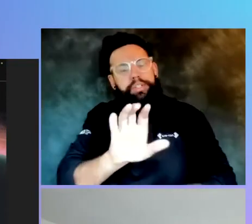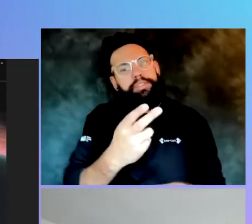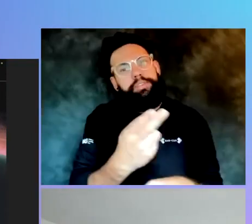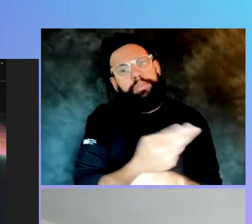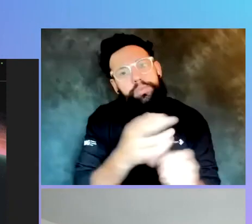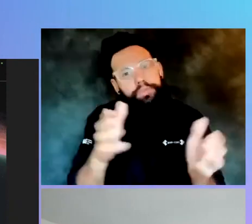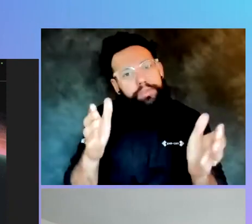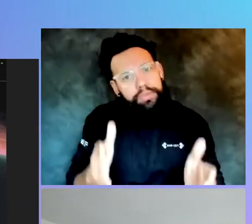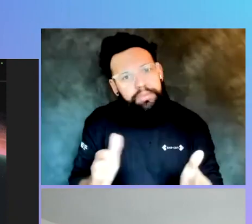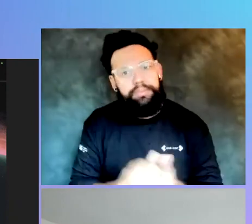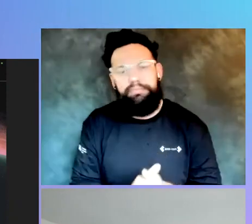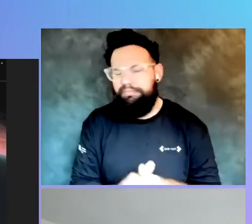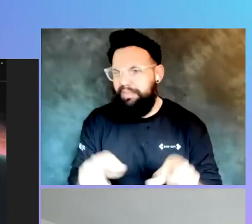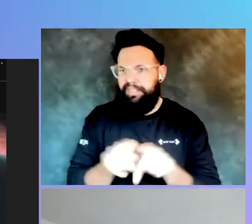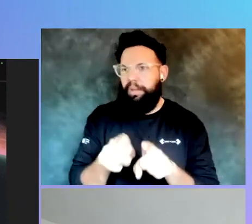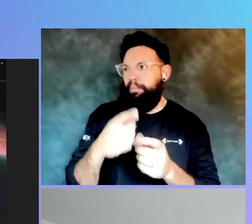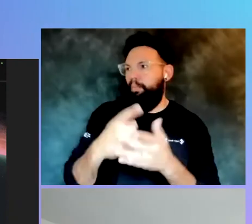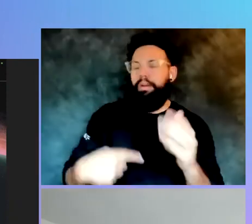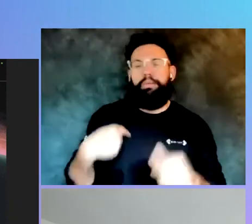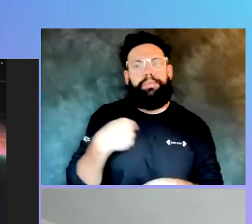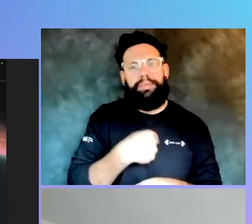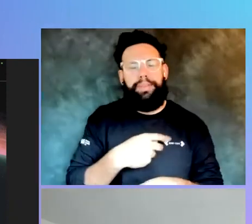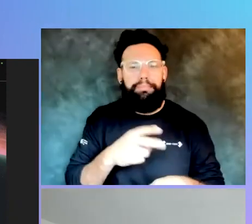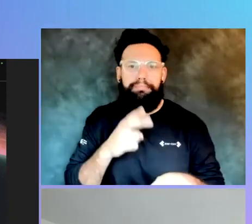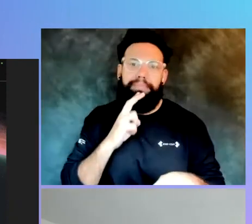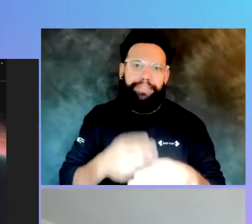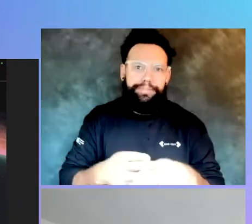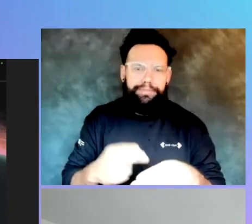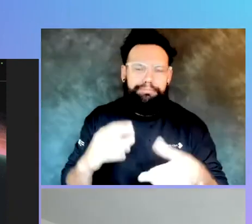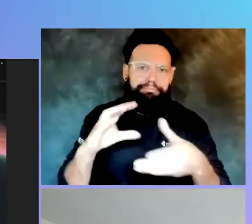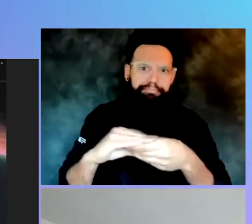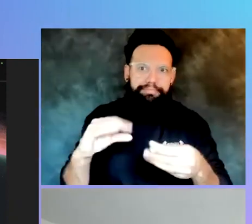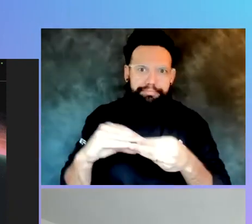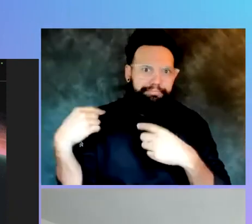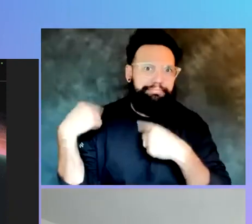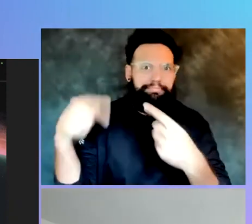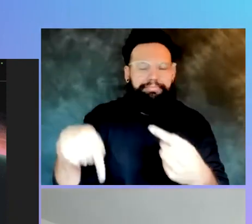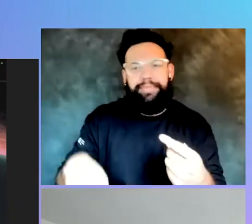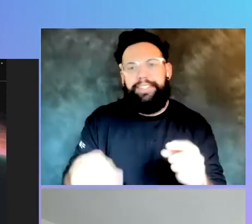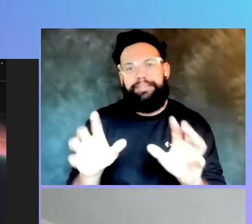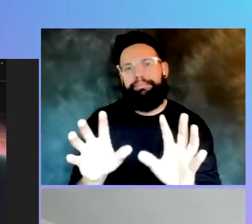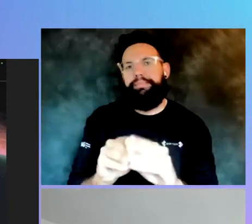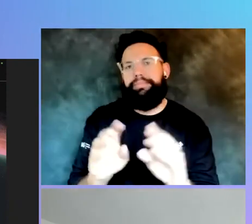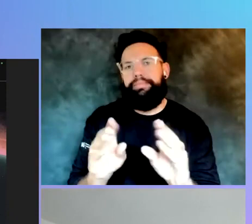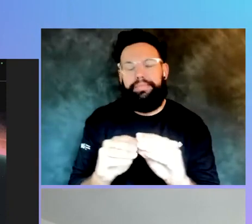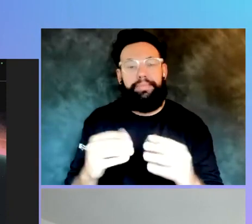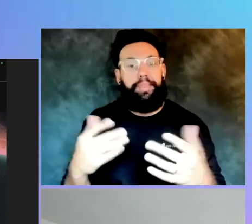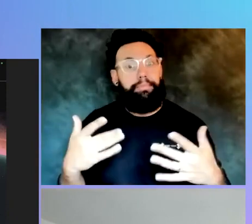Right. Kind of like what we've been mentioning. And I'm excited for, for, you know, the future